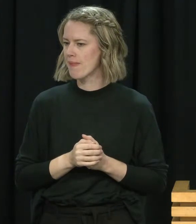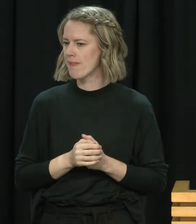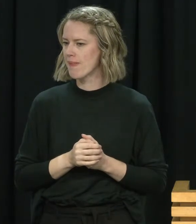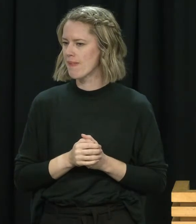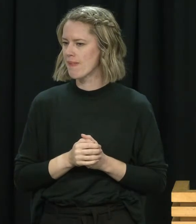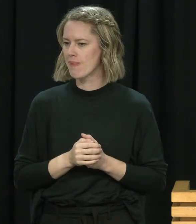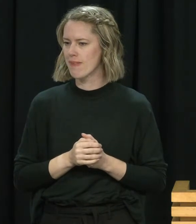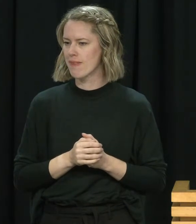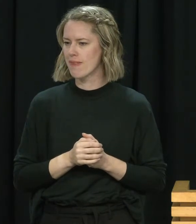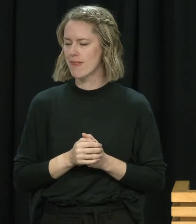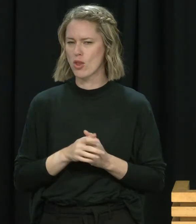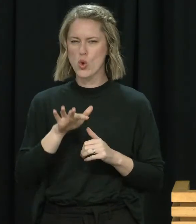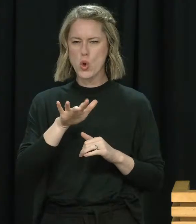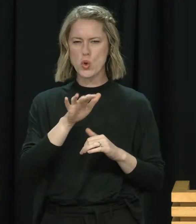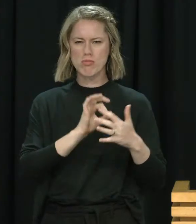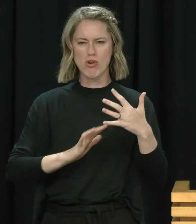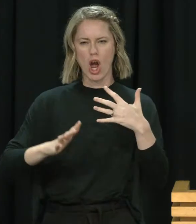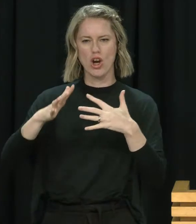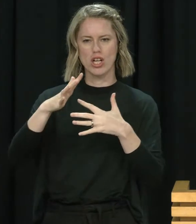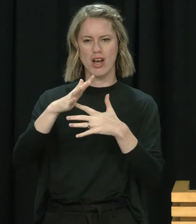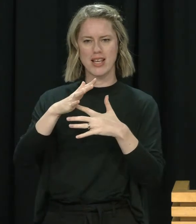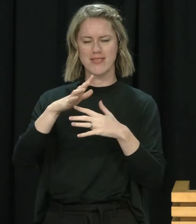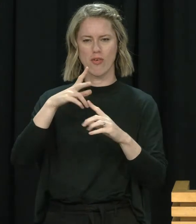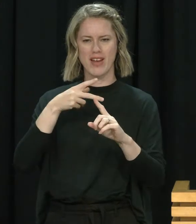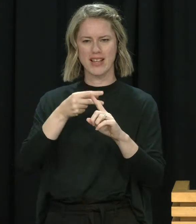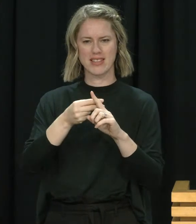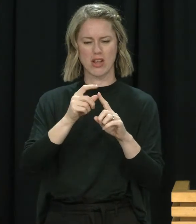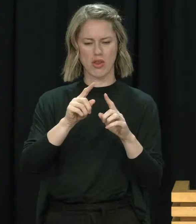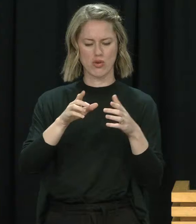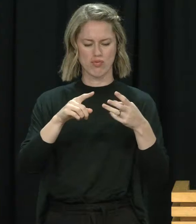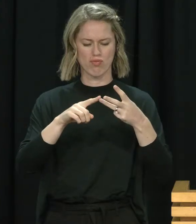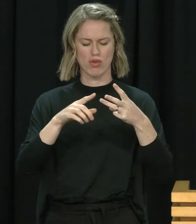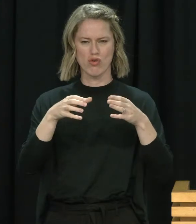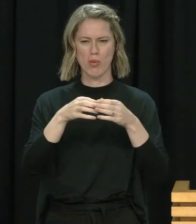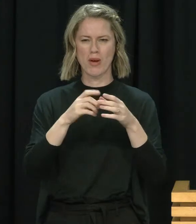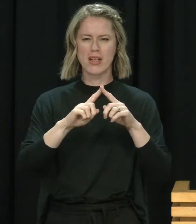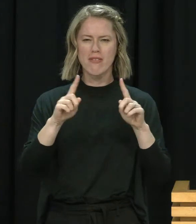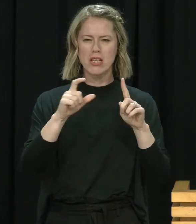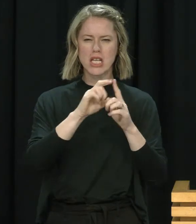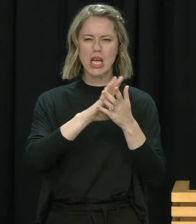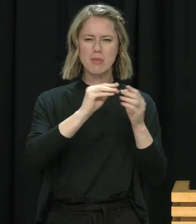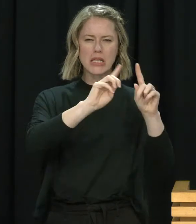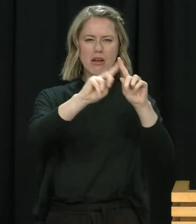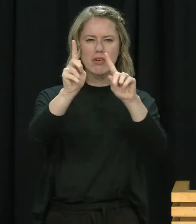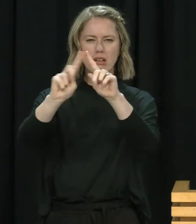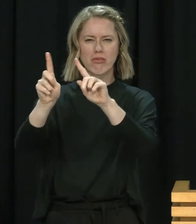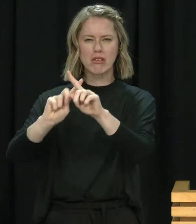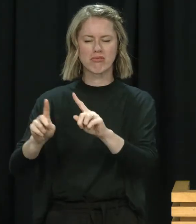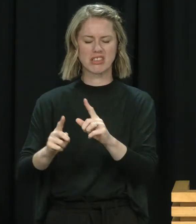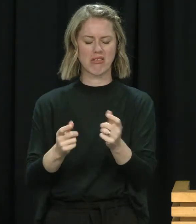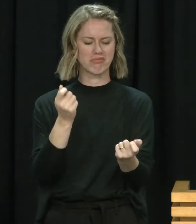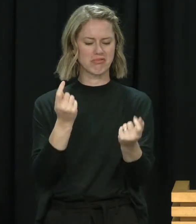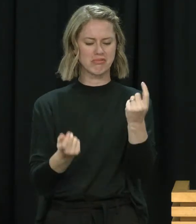certainly not missing out, no.